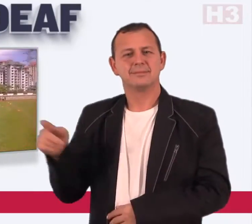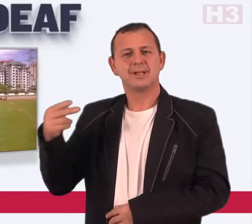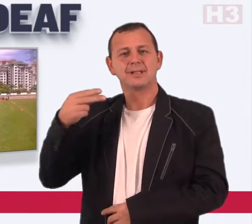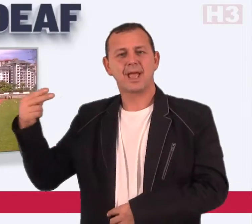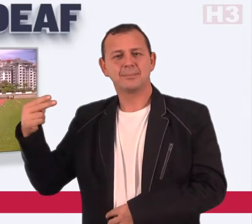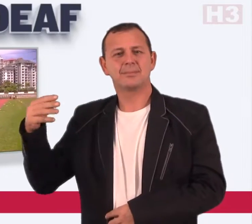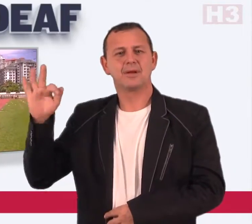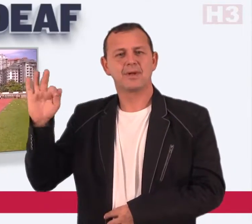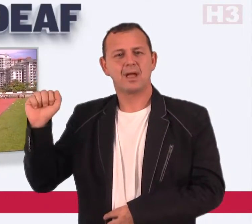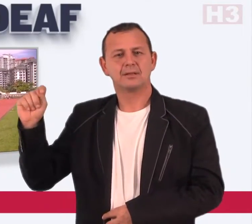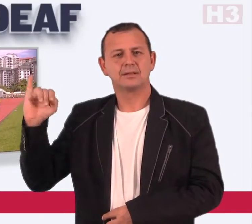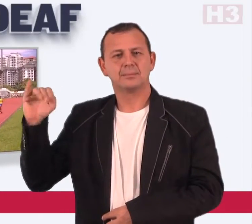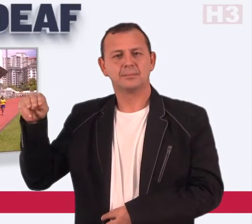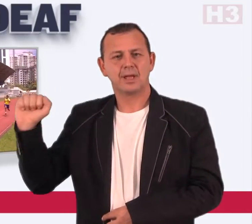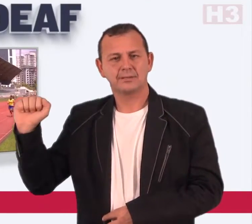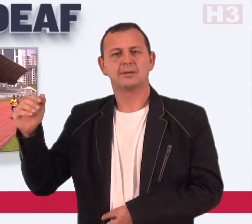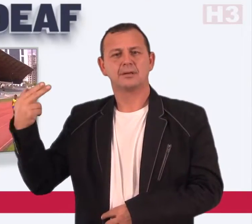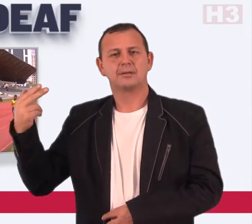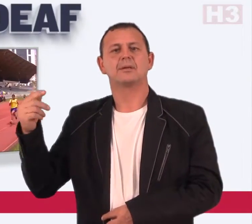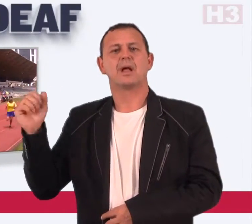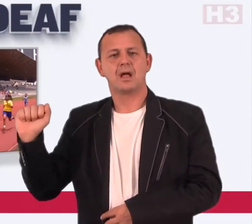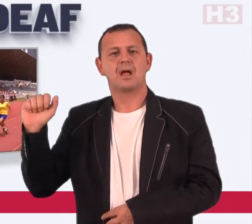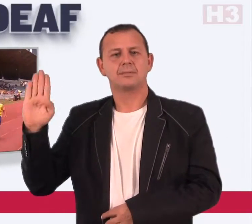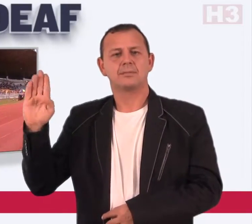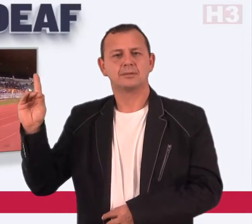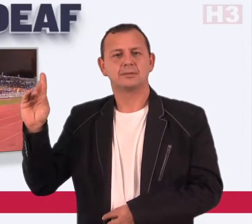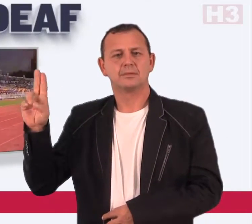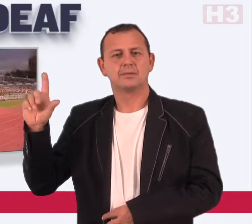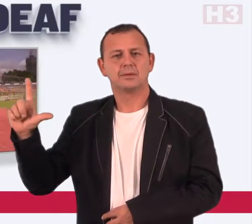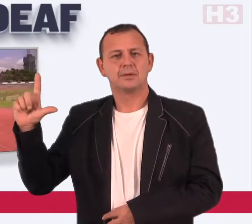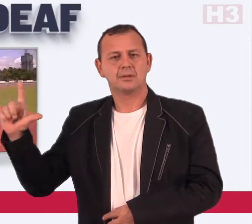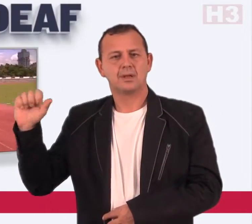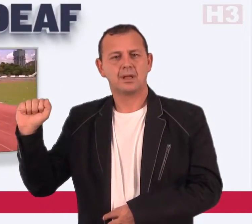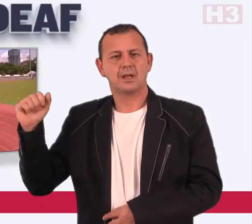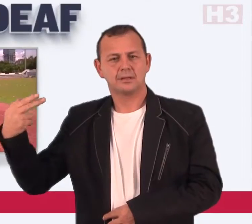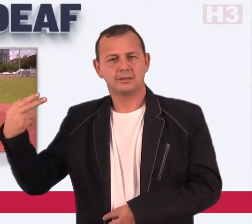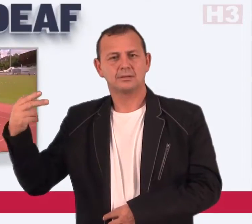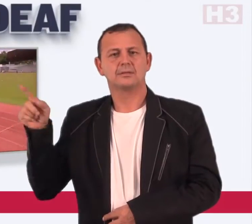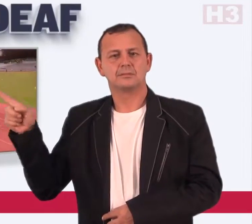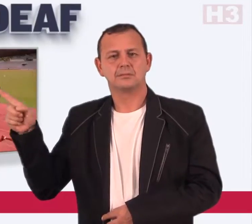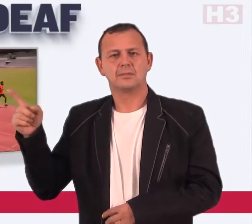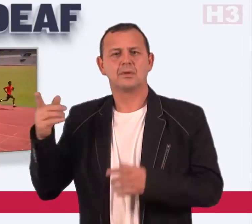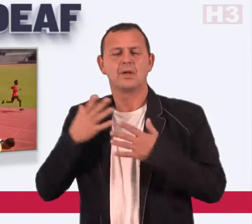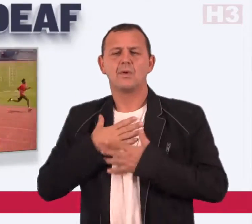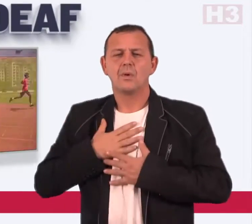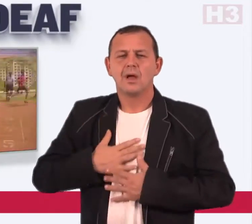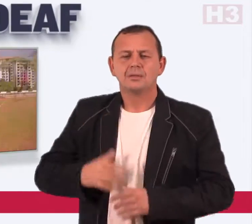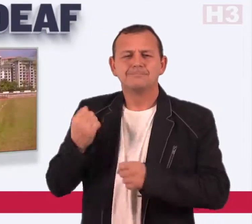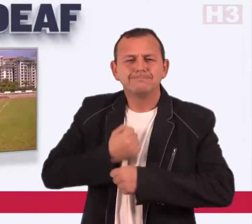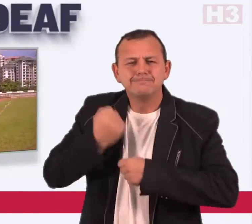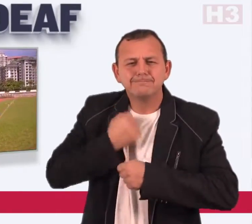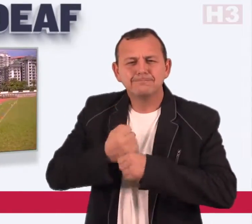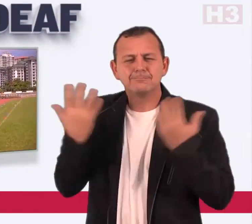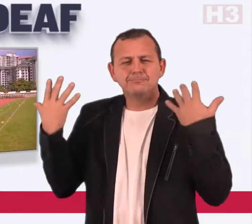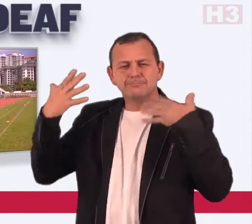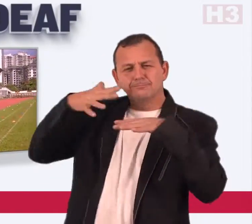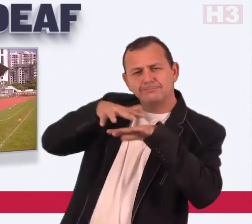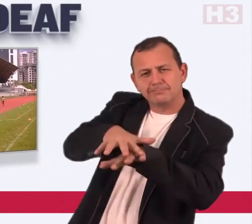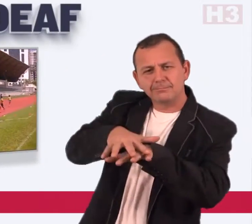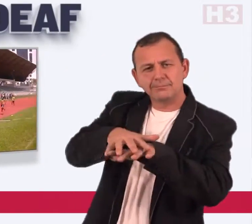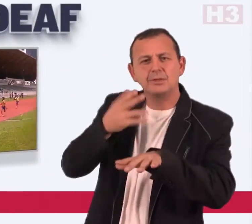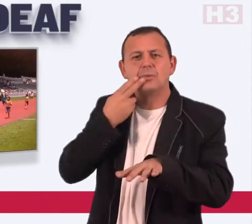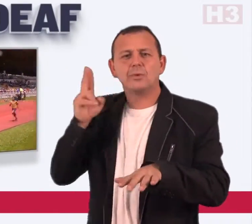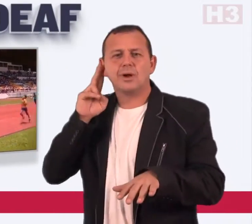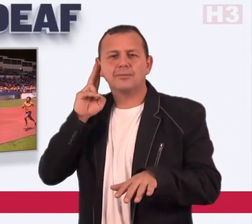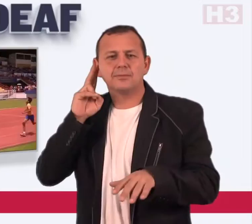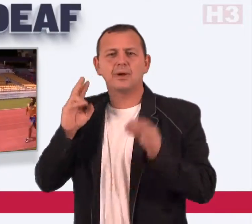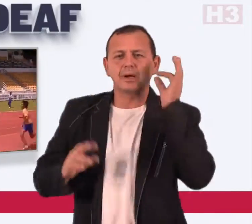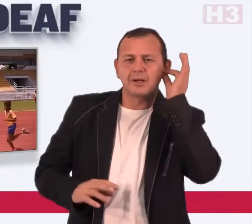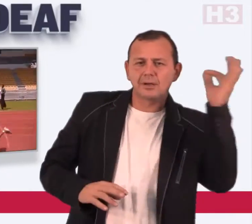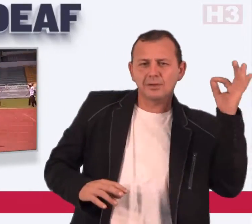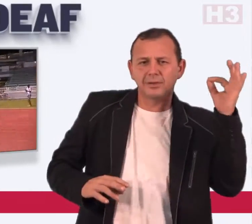Fatimah Abdullah is trying to integrate Deaf and hearing